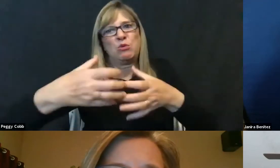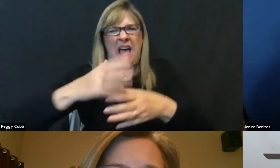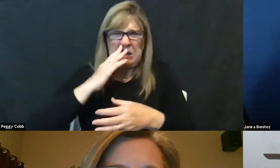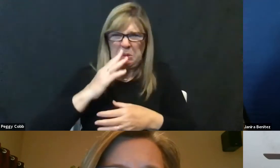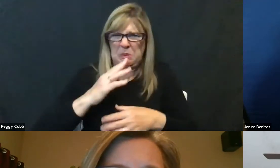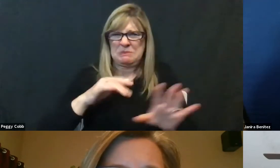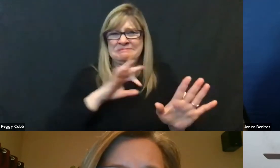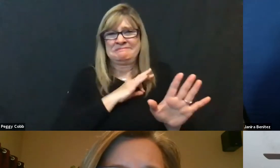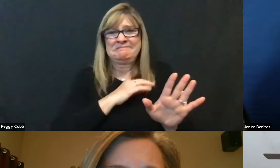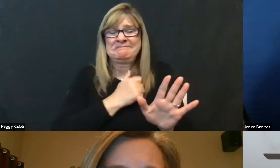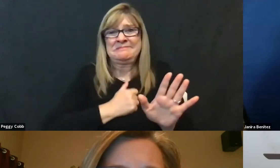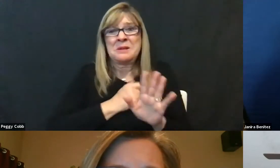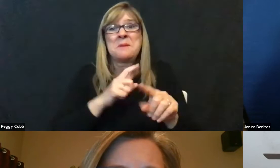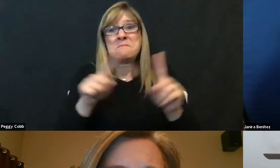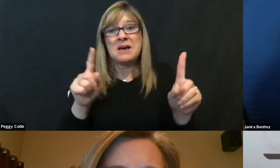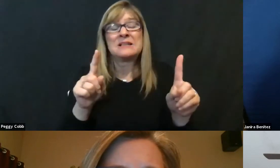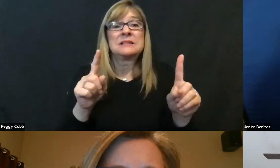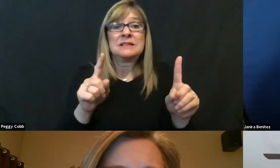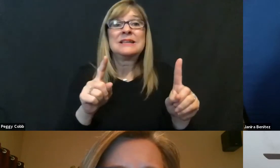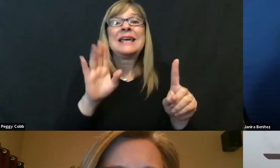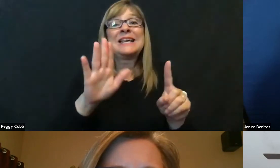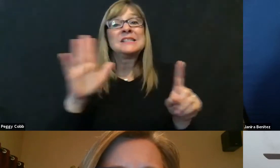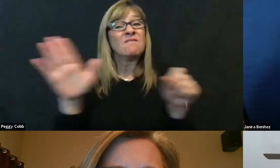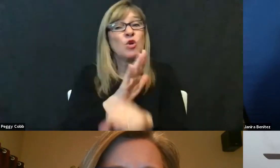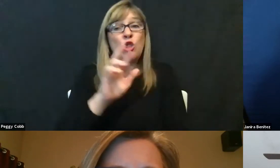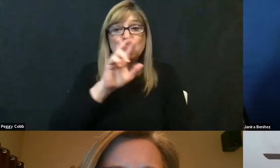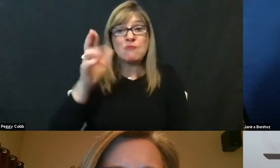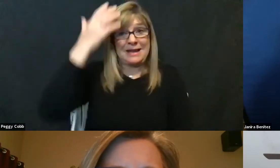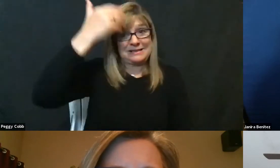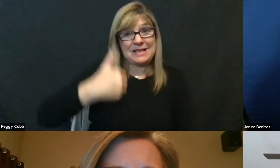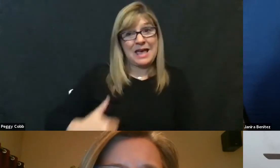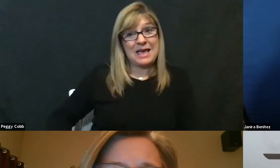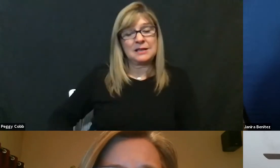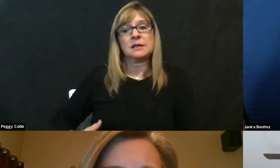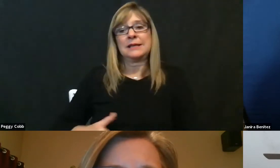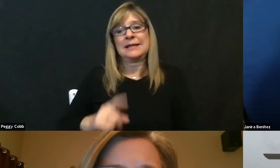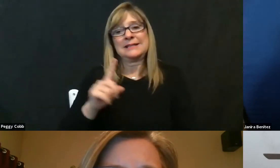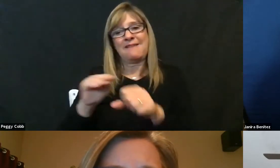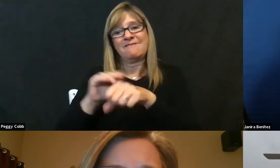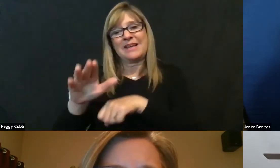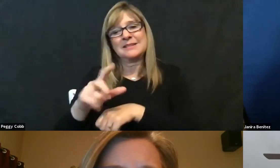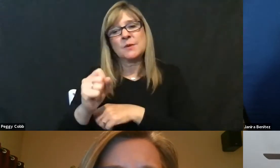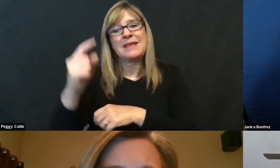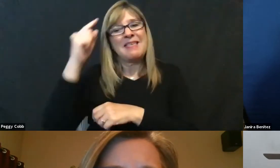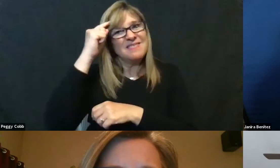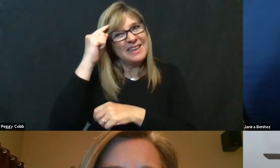But, so his entire right side was affected so they think it's either that or the fact that